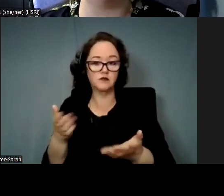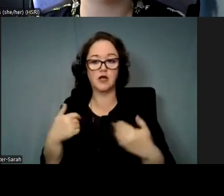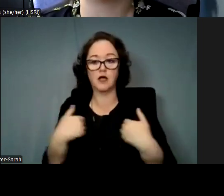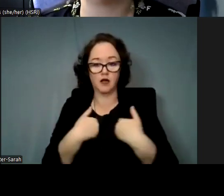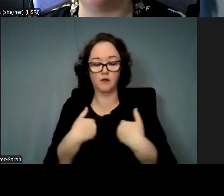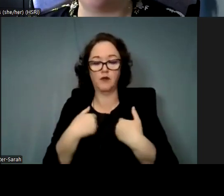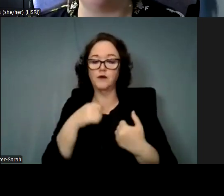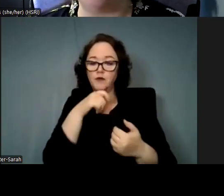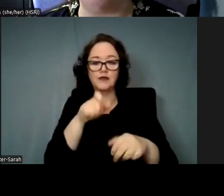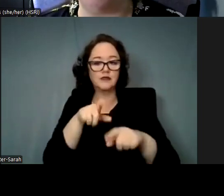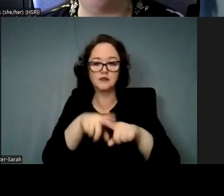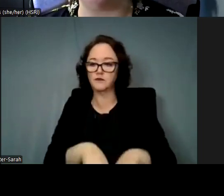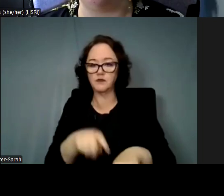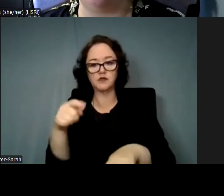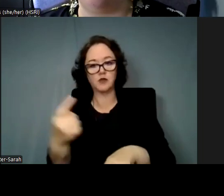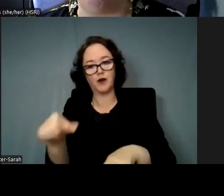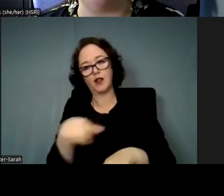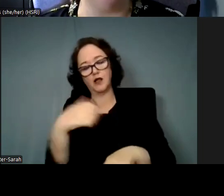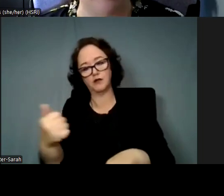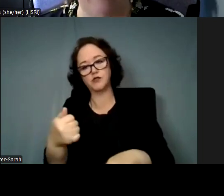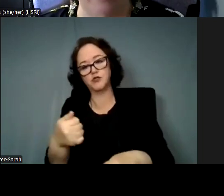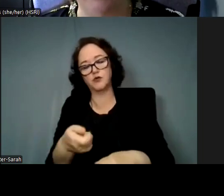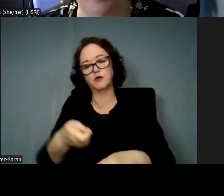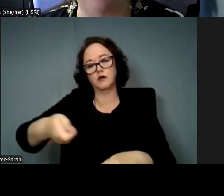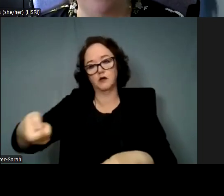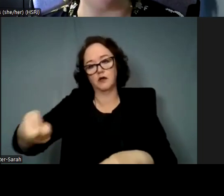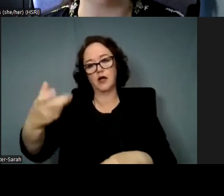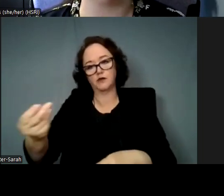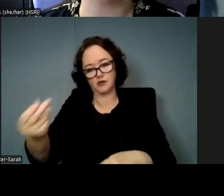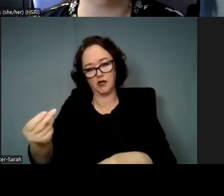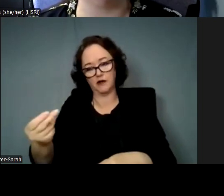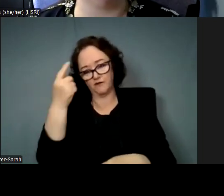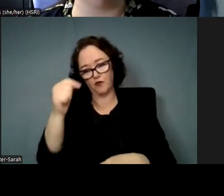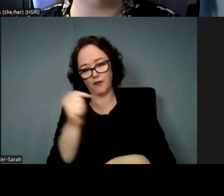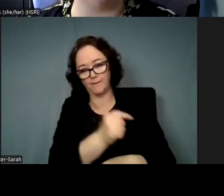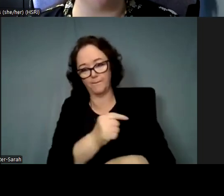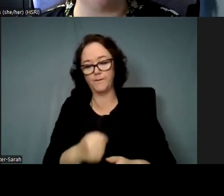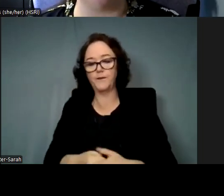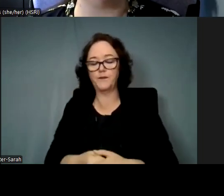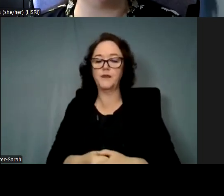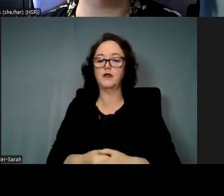anything else, that any other human being wants to have in their life, and not some sort of extravagance. I think sometimes